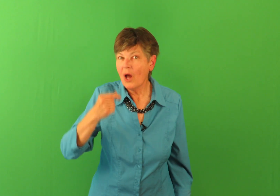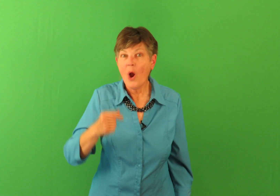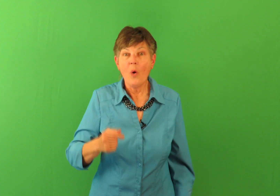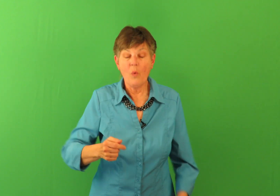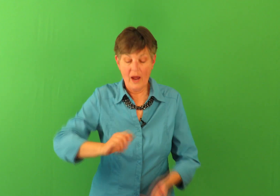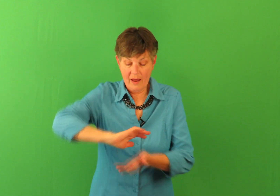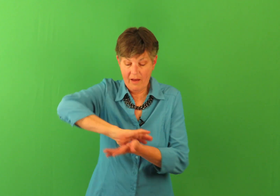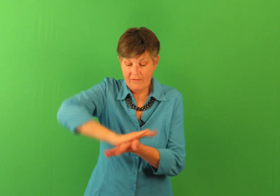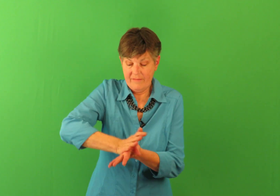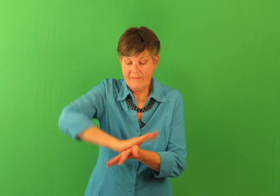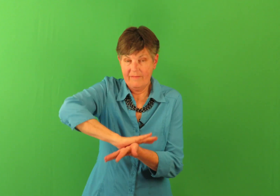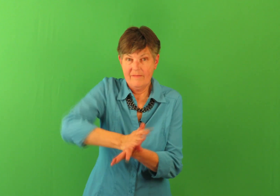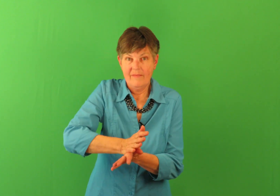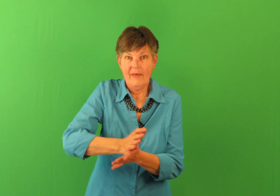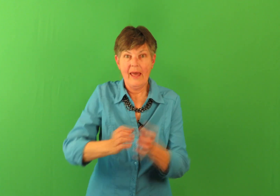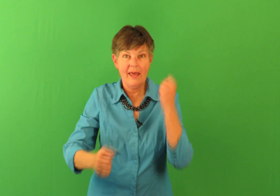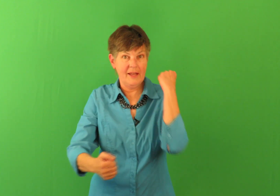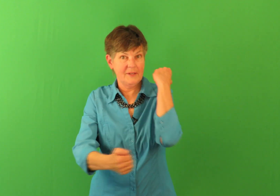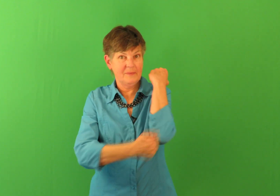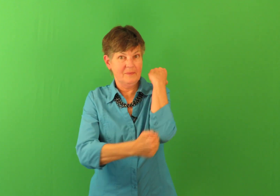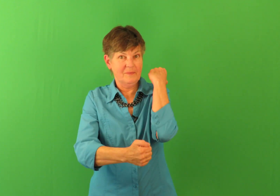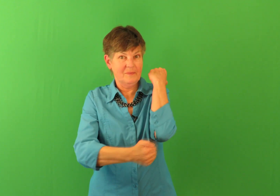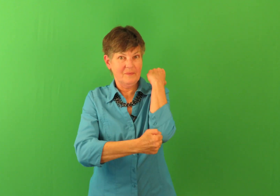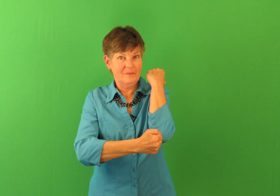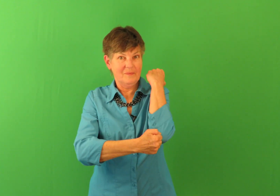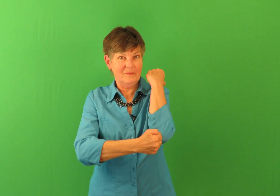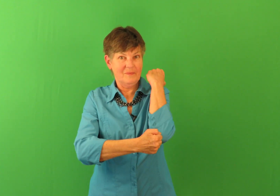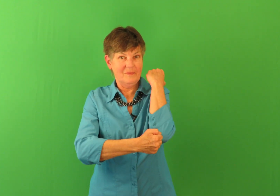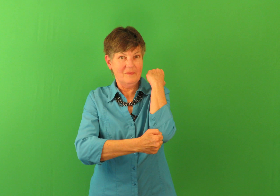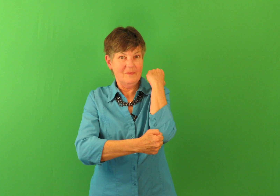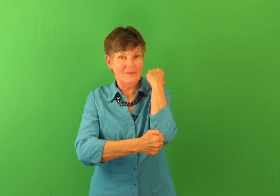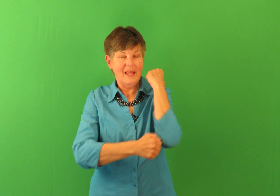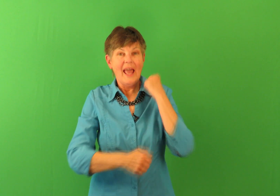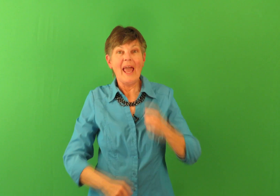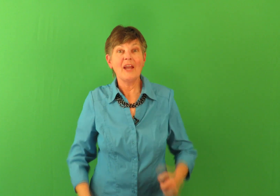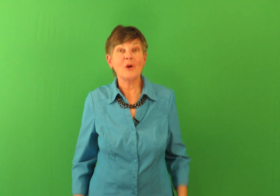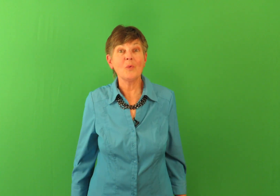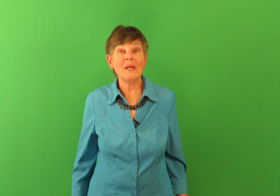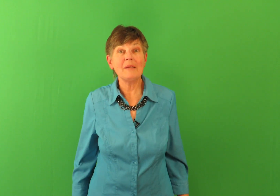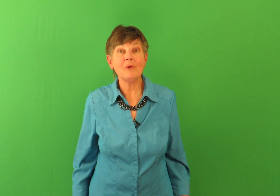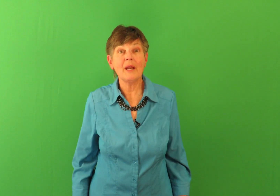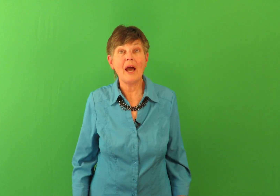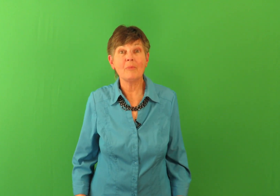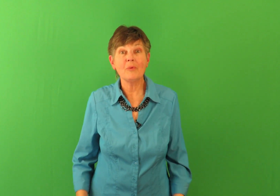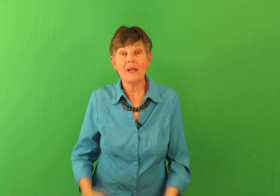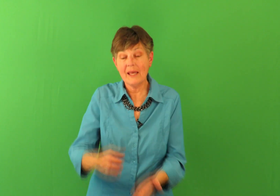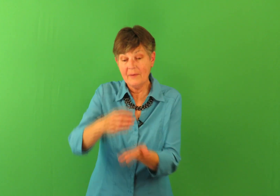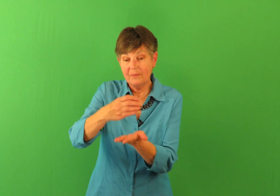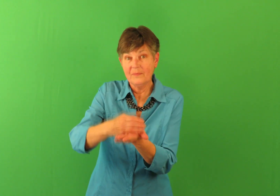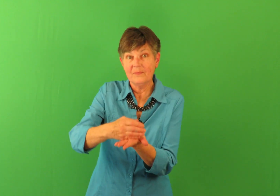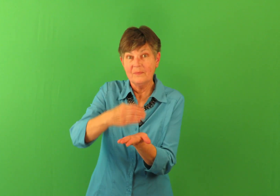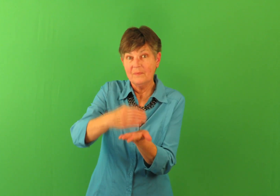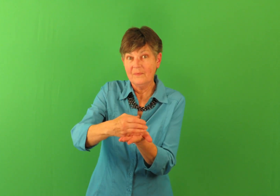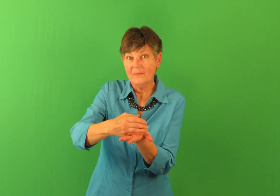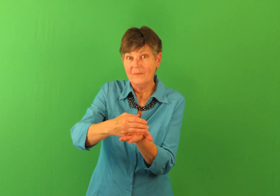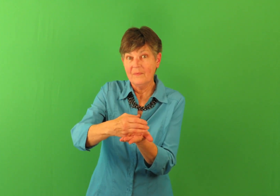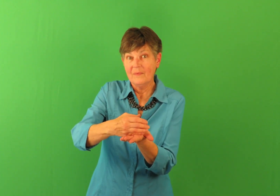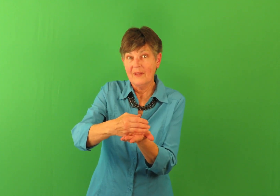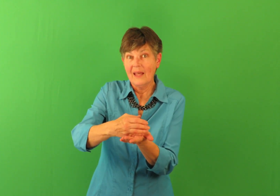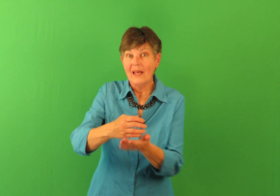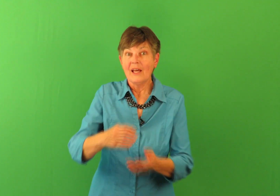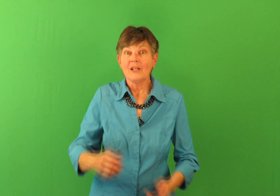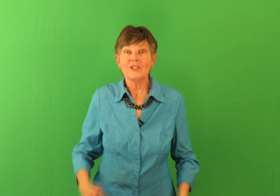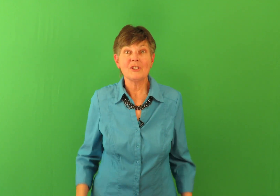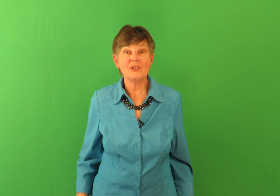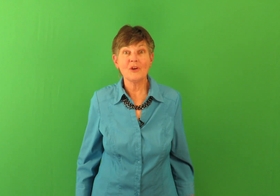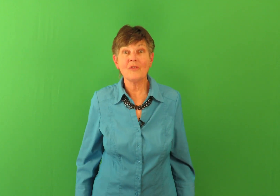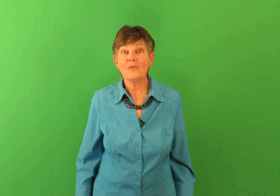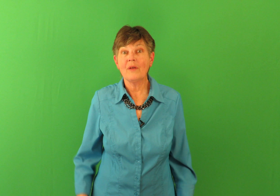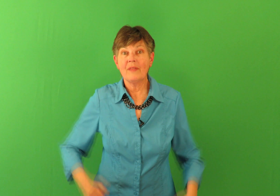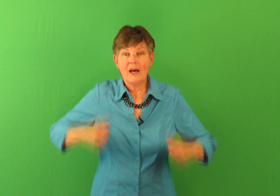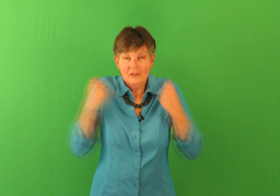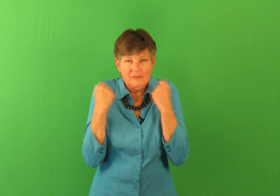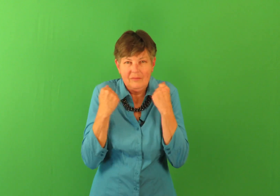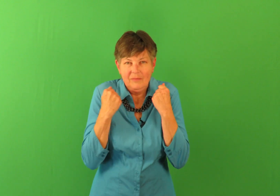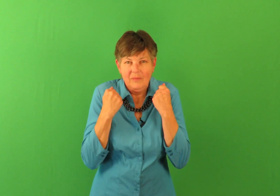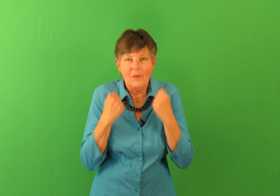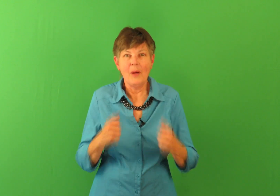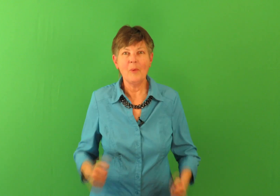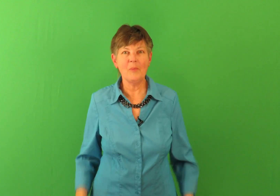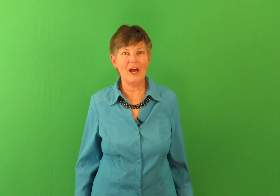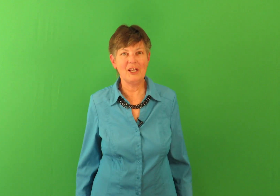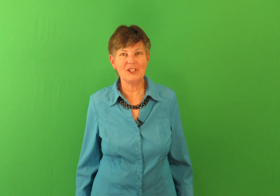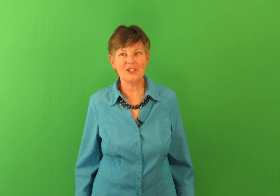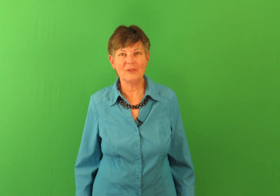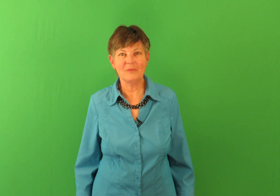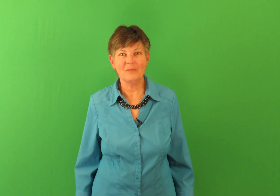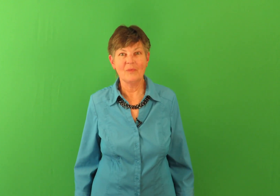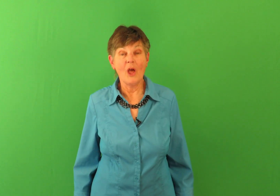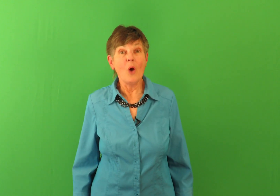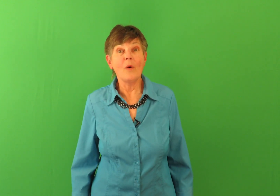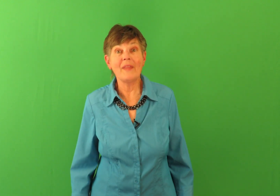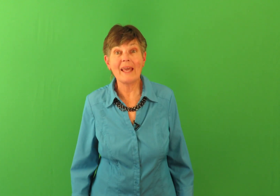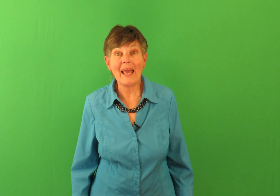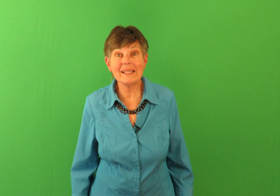of and and Karine put out pretty to serve with the punch when the guests